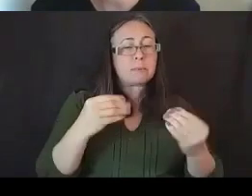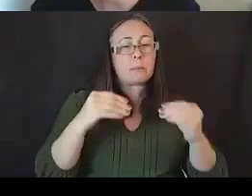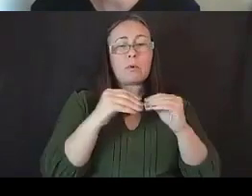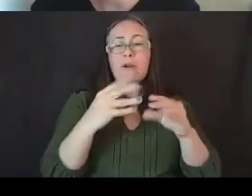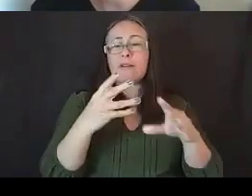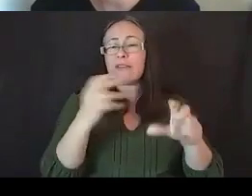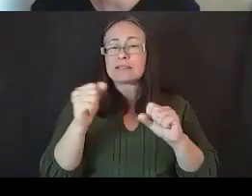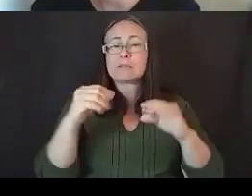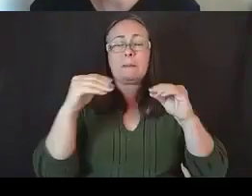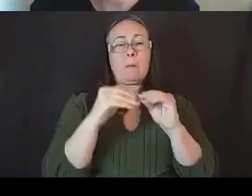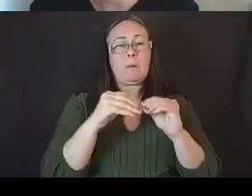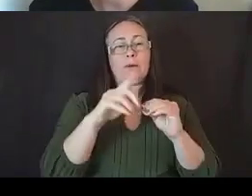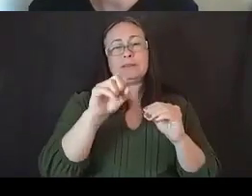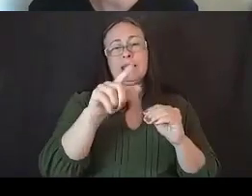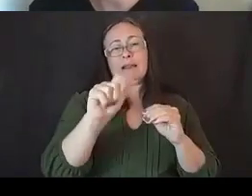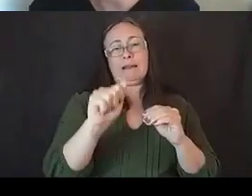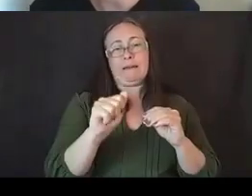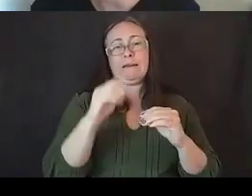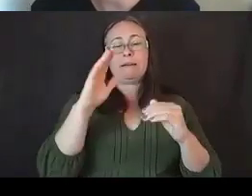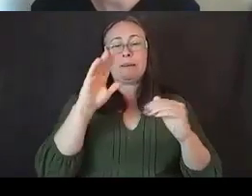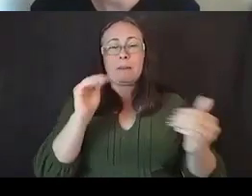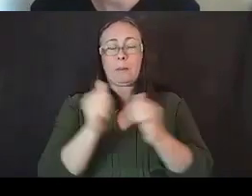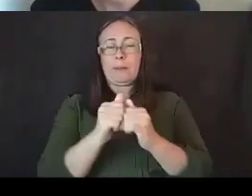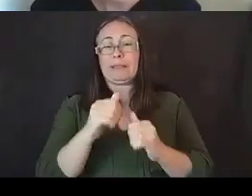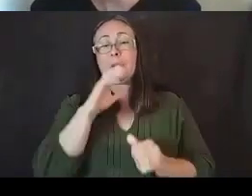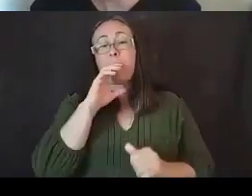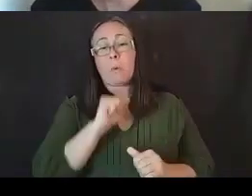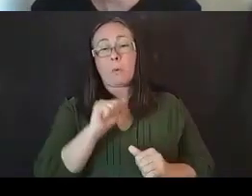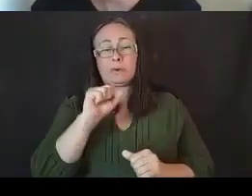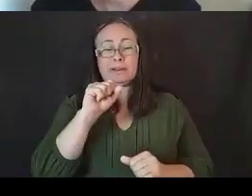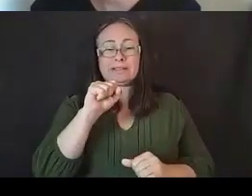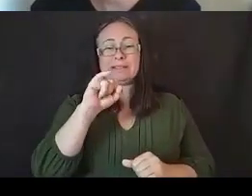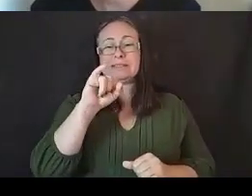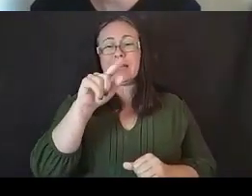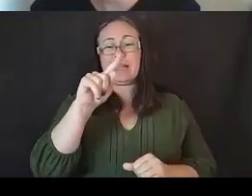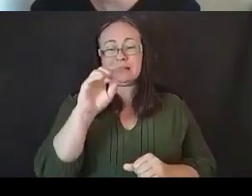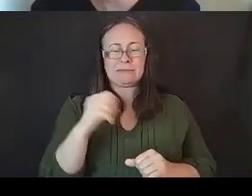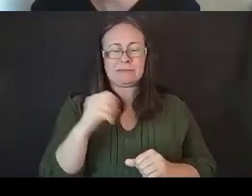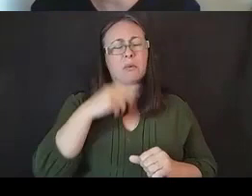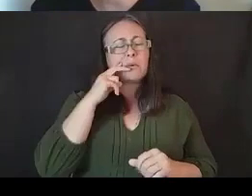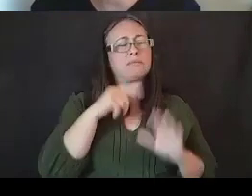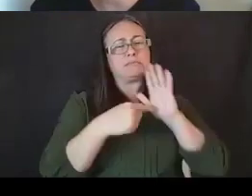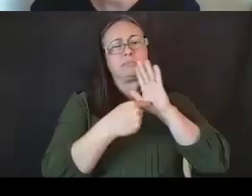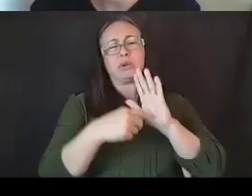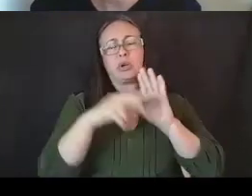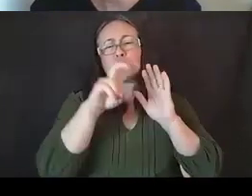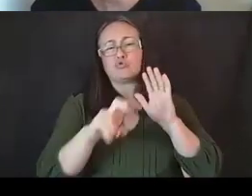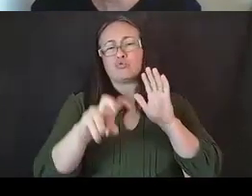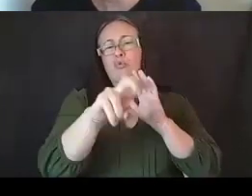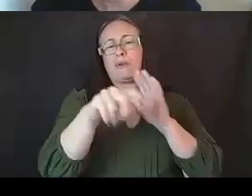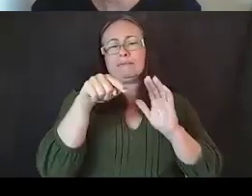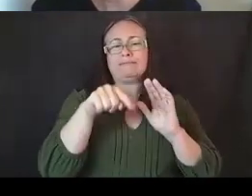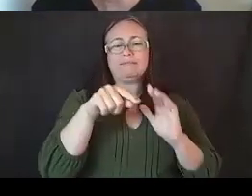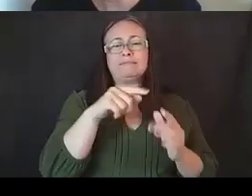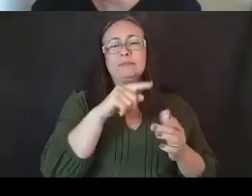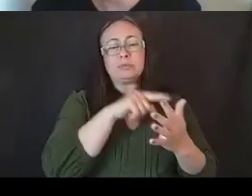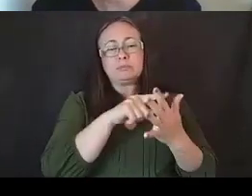that have been available on the old sites for the past decade. I'll take you on a tour of each of these tools today to show you how they can be helpful